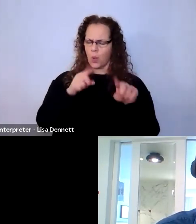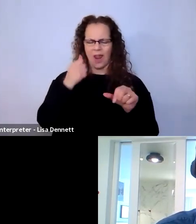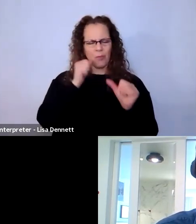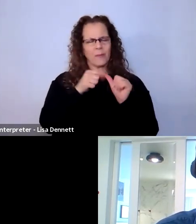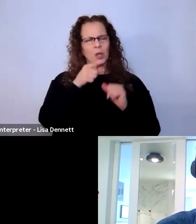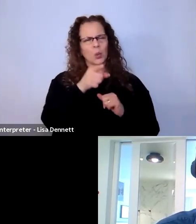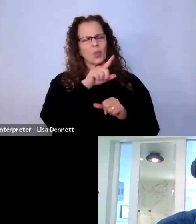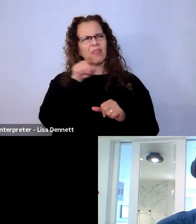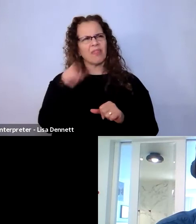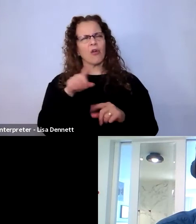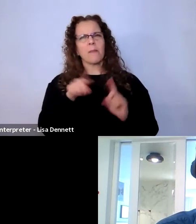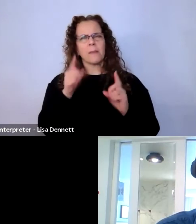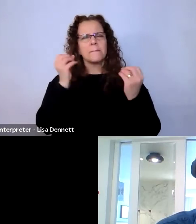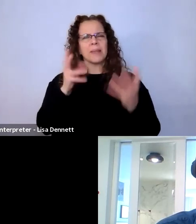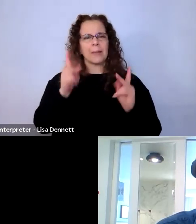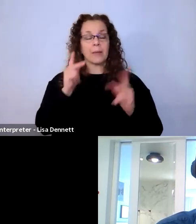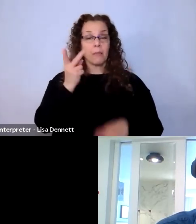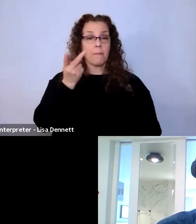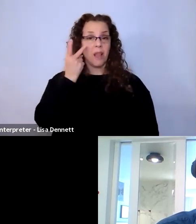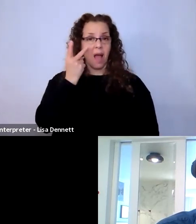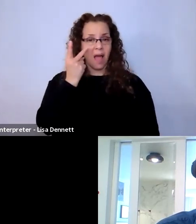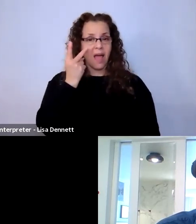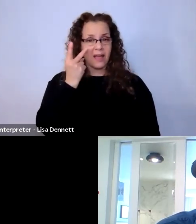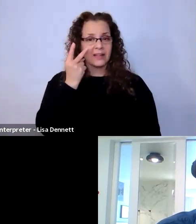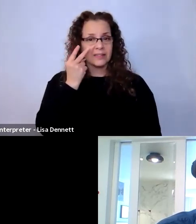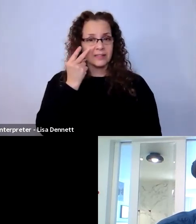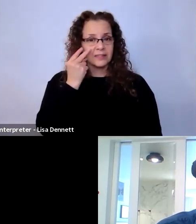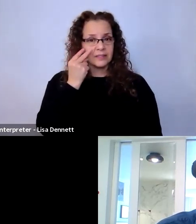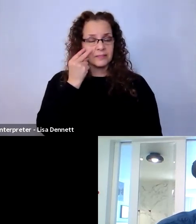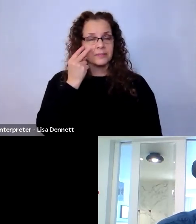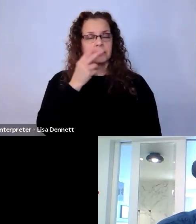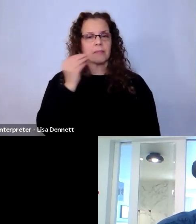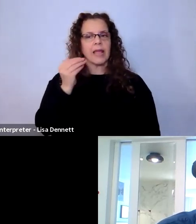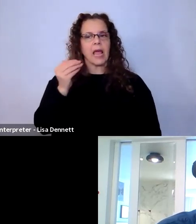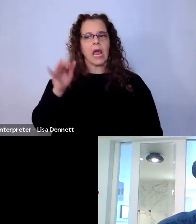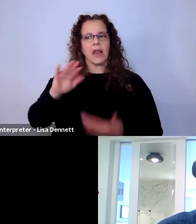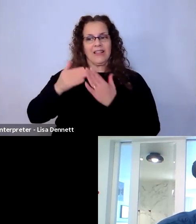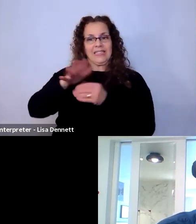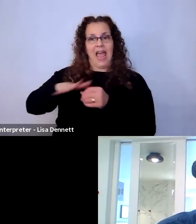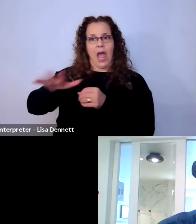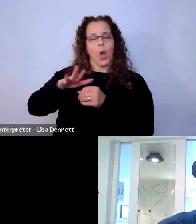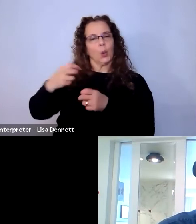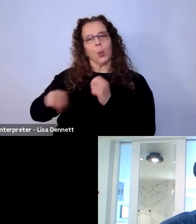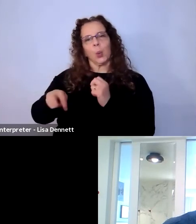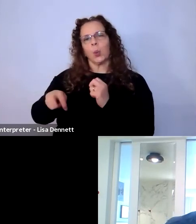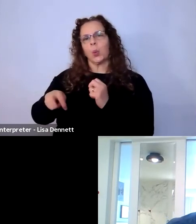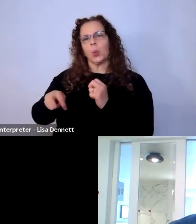were a lot of folks that were blind. And it was a rough side of town and then they all ordered uber's and I was